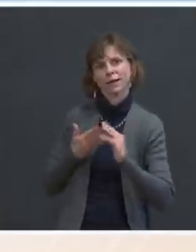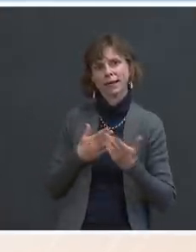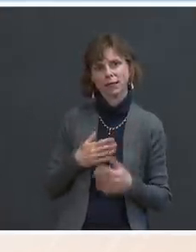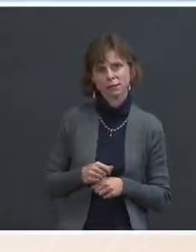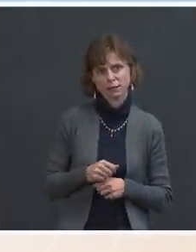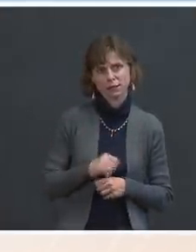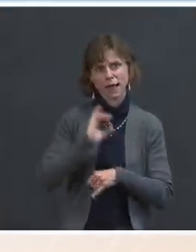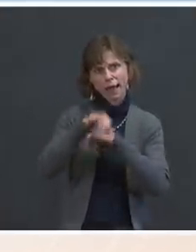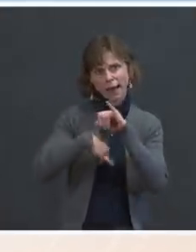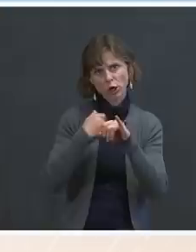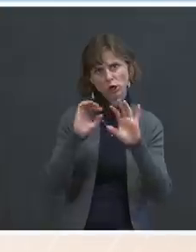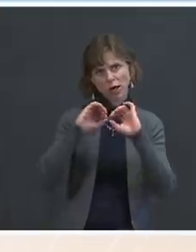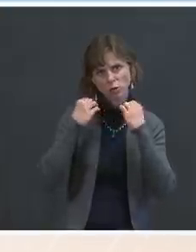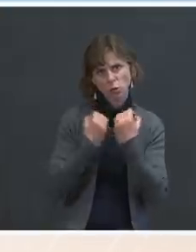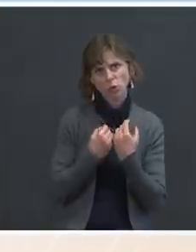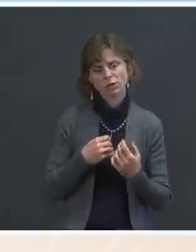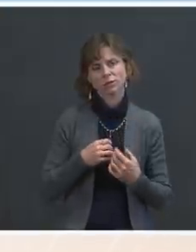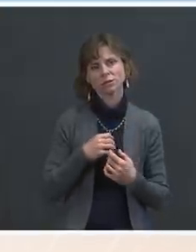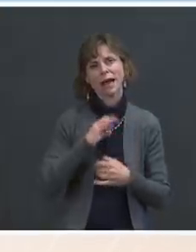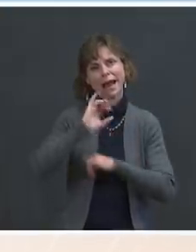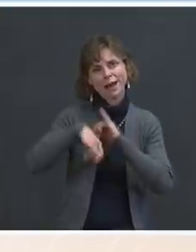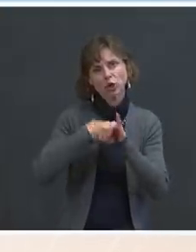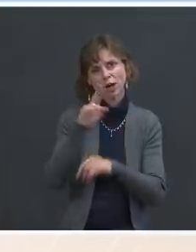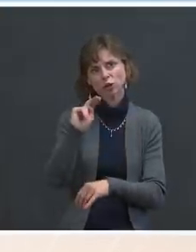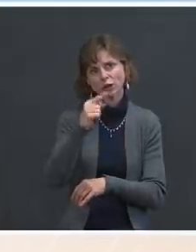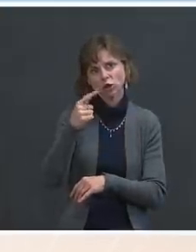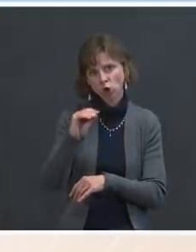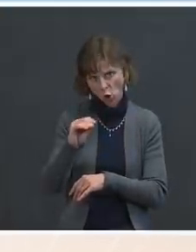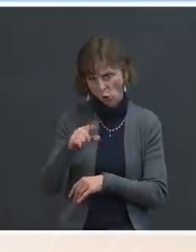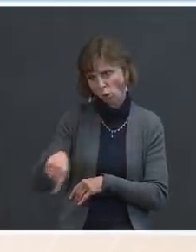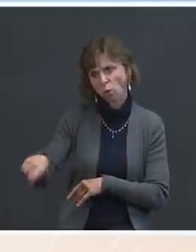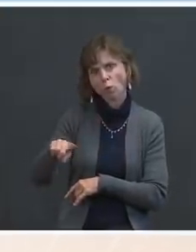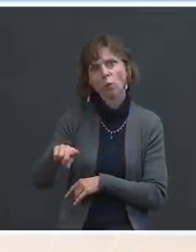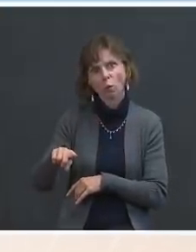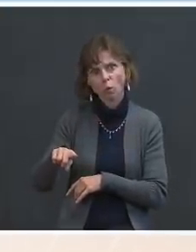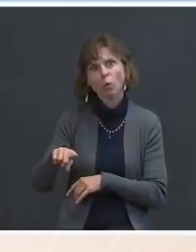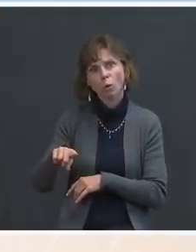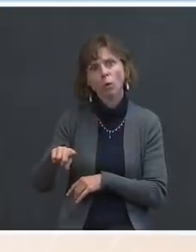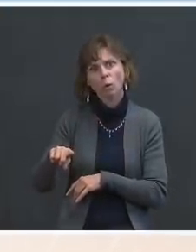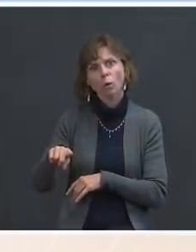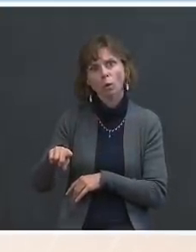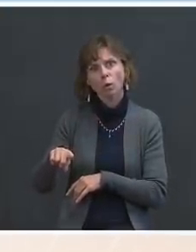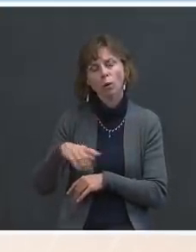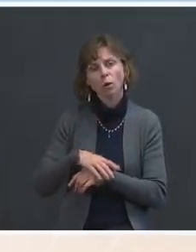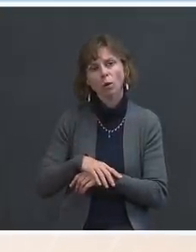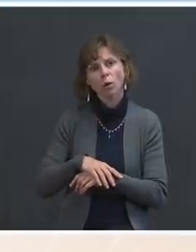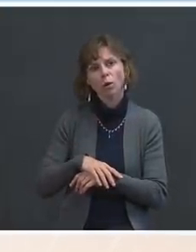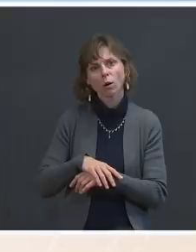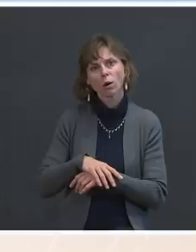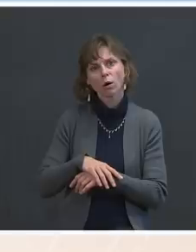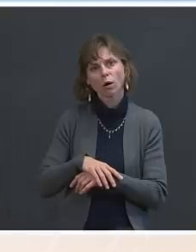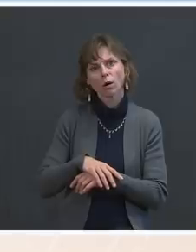and international NGOs on the ground. We will work with officials that we can work with,